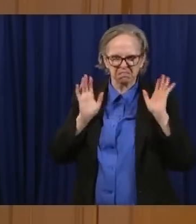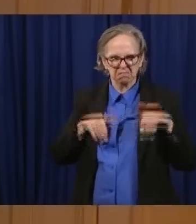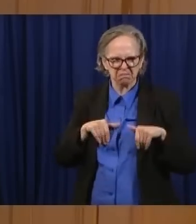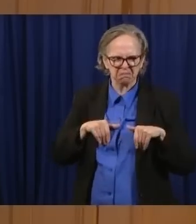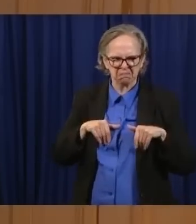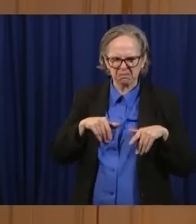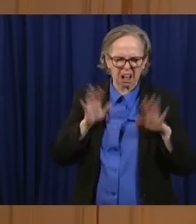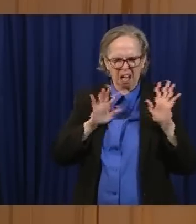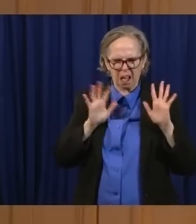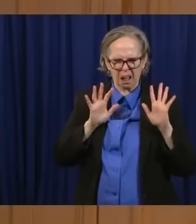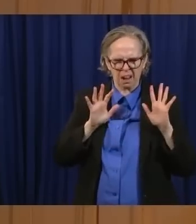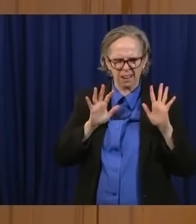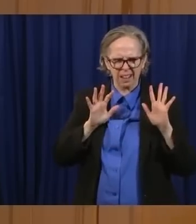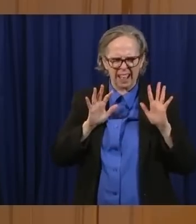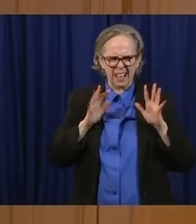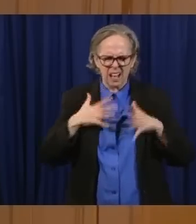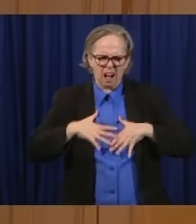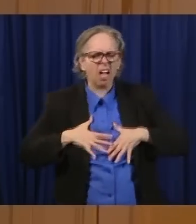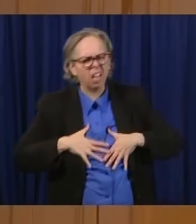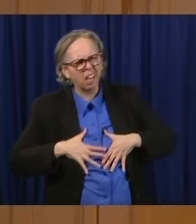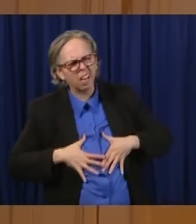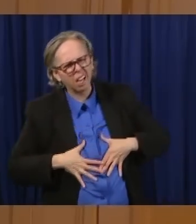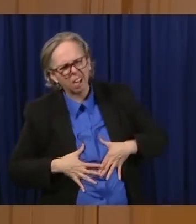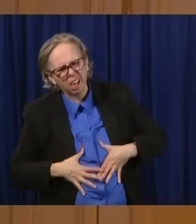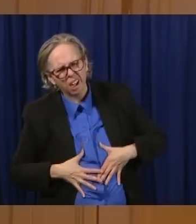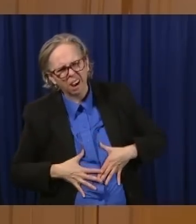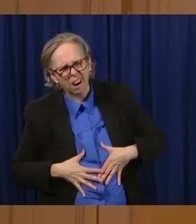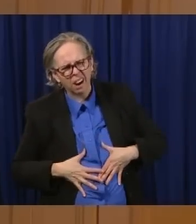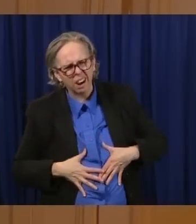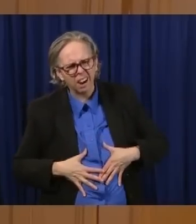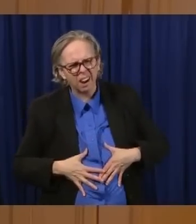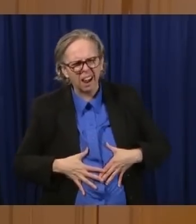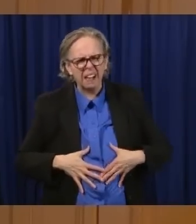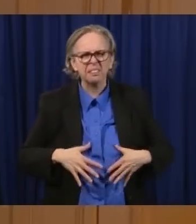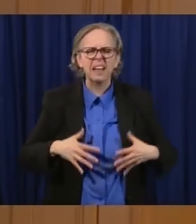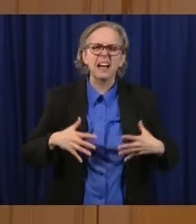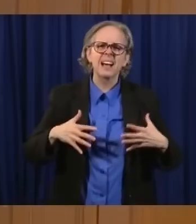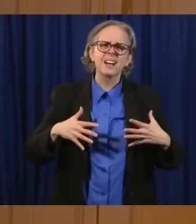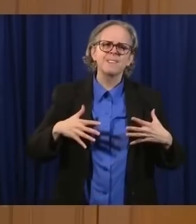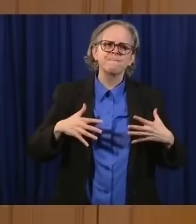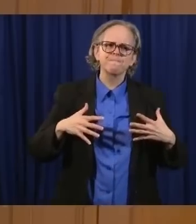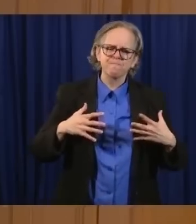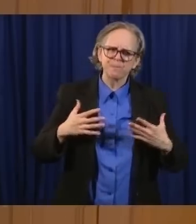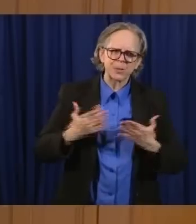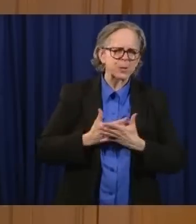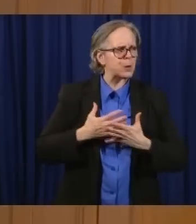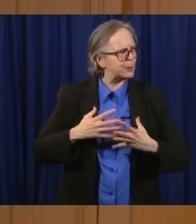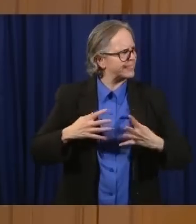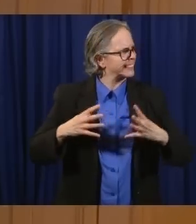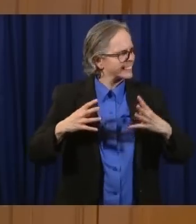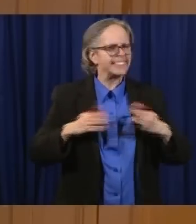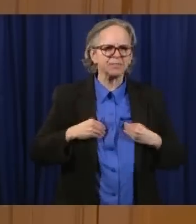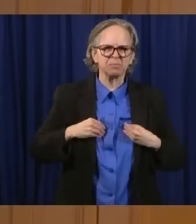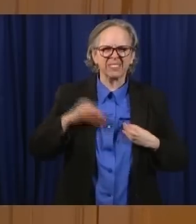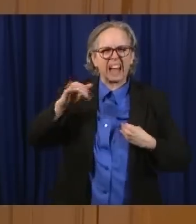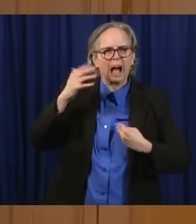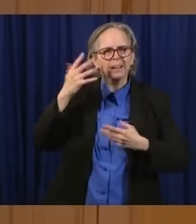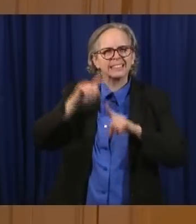I GO THROUGH ANGER. I GO THROUGH A LITTLE BARRING IN. I DON'T HAVE TO WEAR THIS.